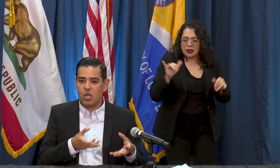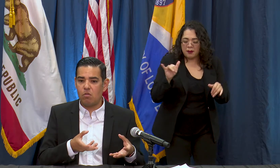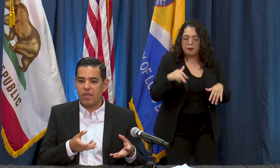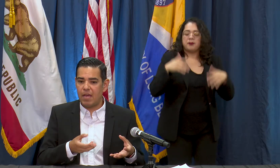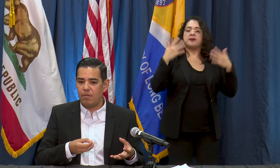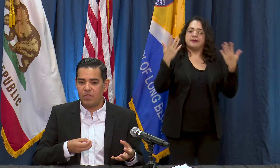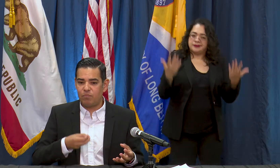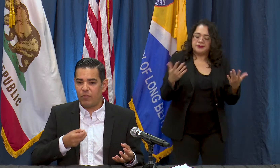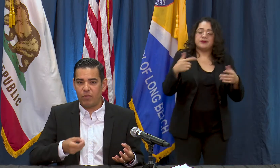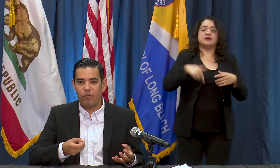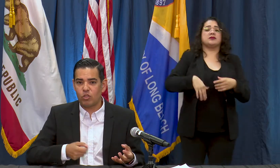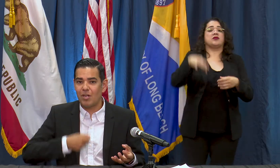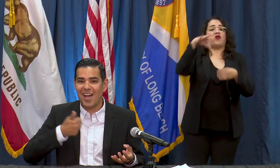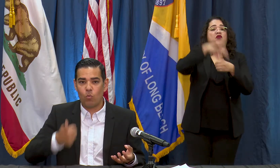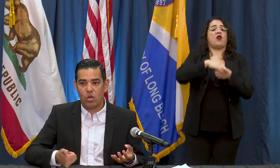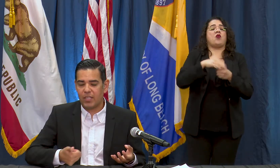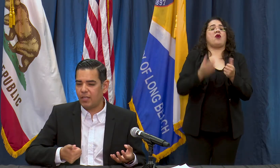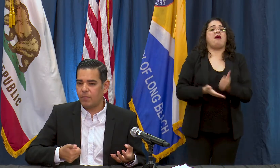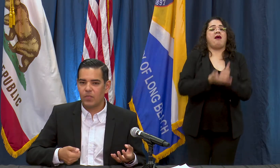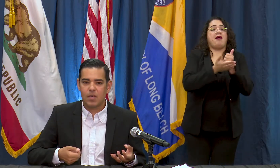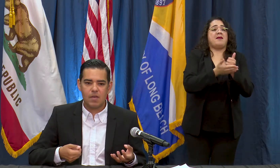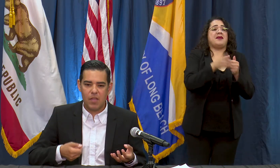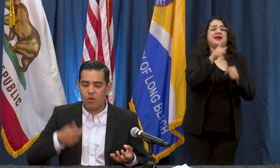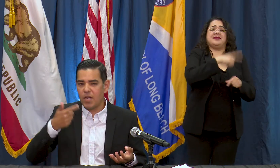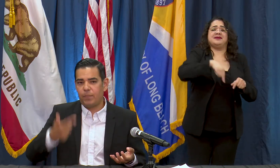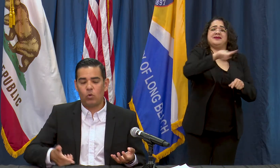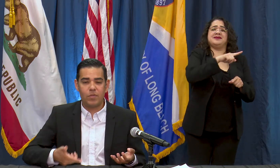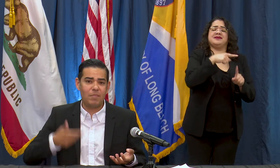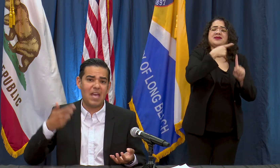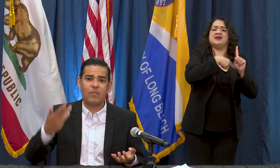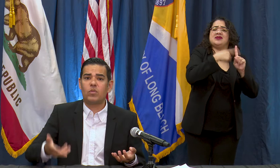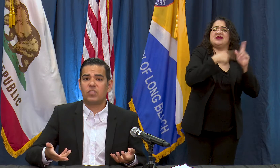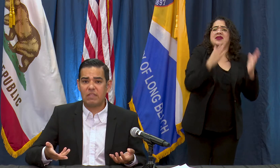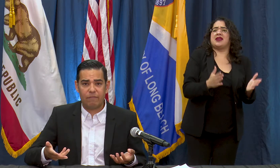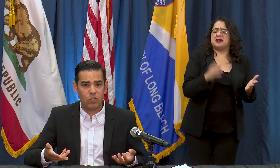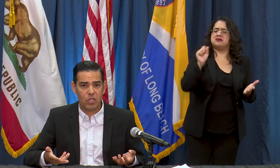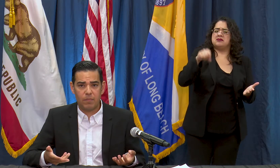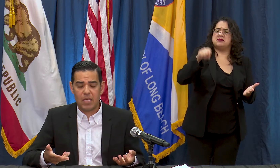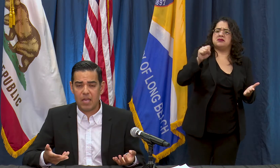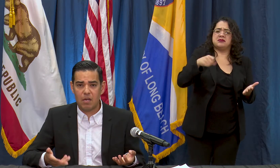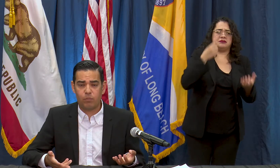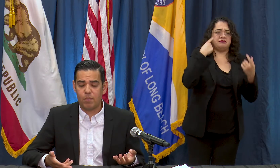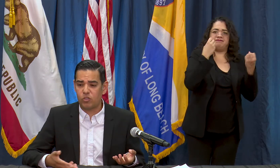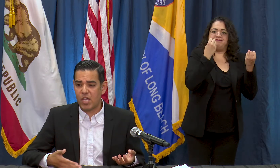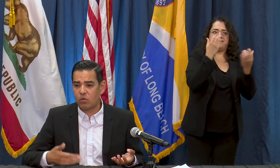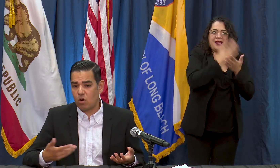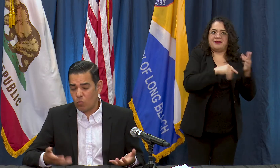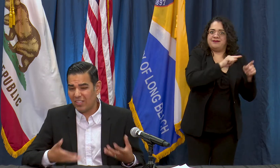know that some folks are not working, they're unemployed, maybe they haven't received that first time that unemployment check, or are really